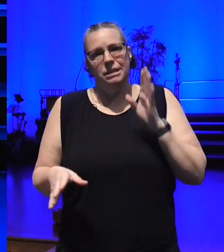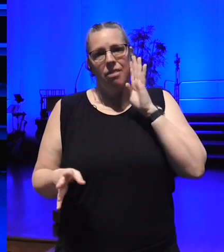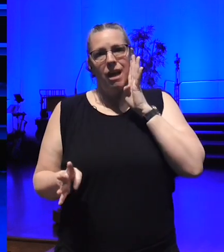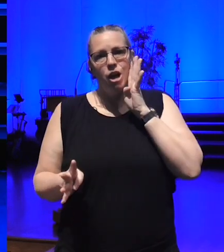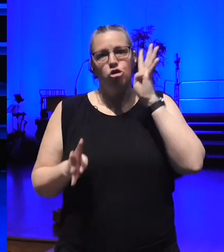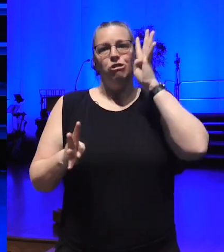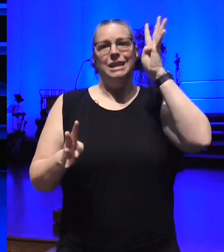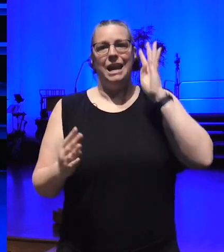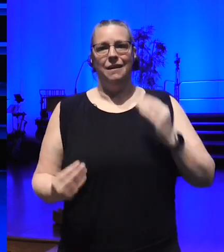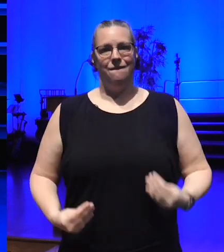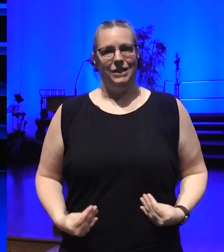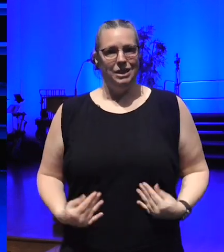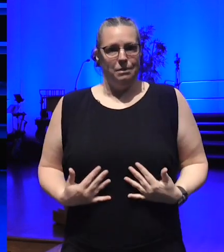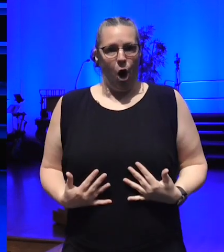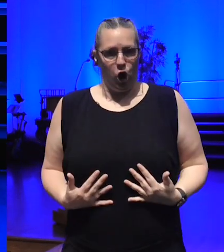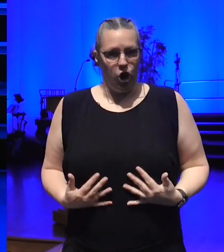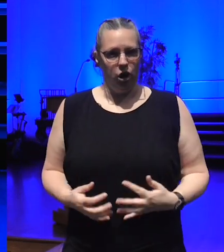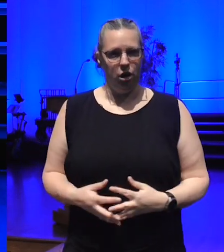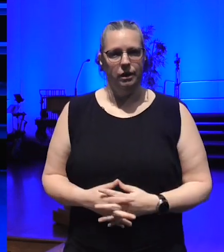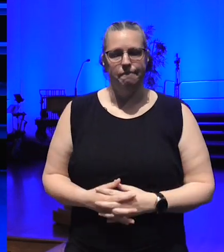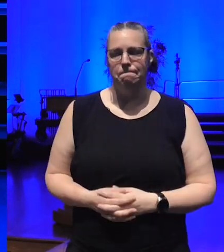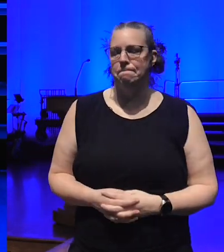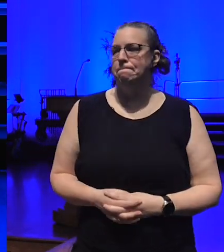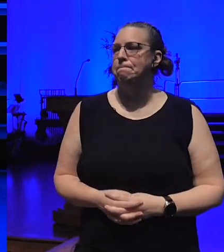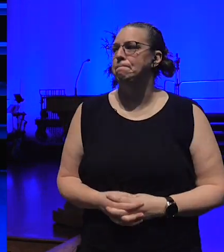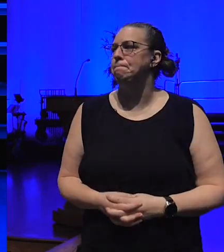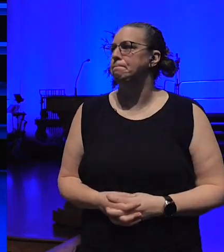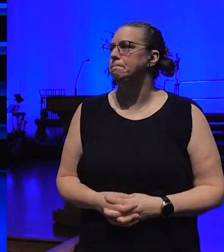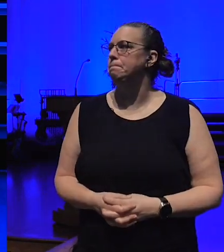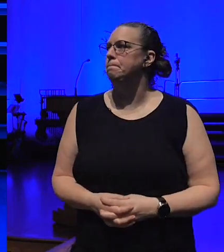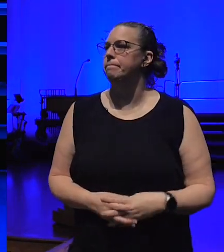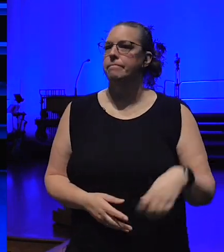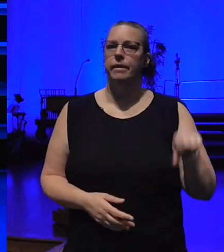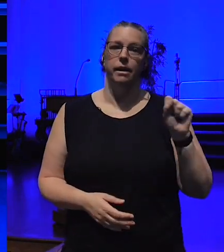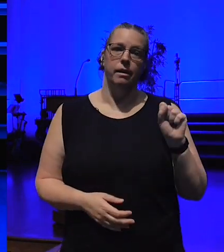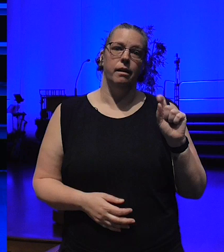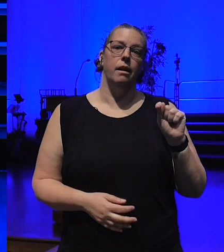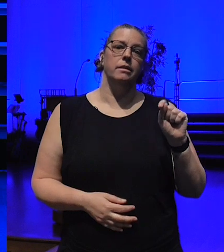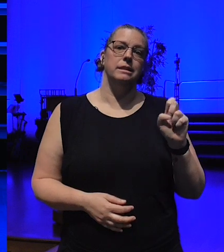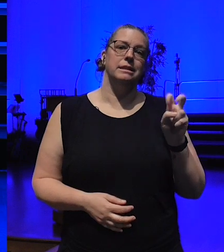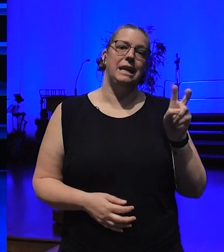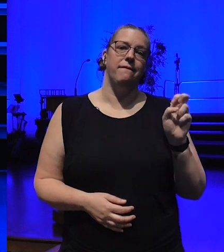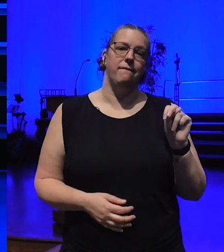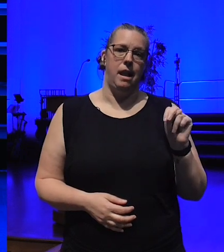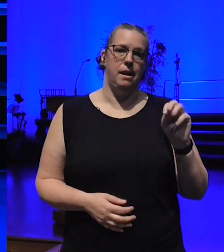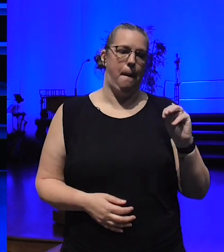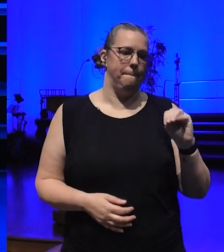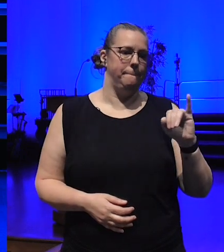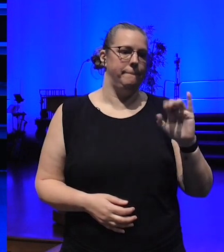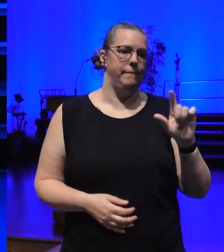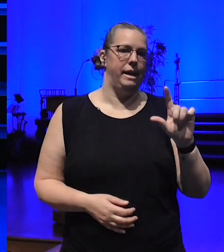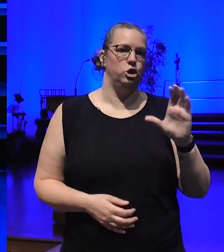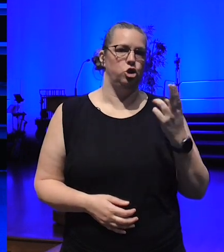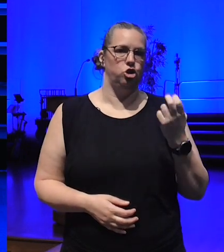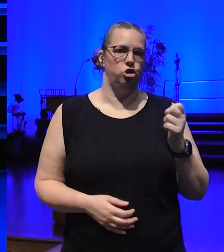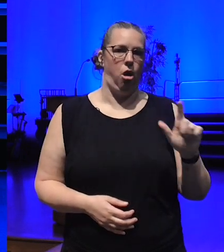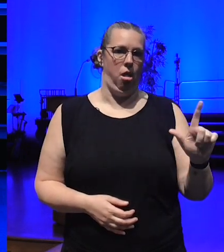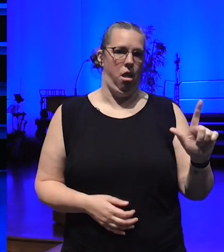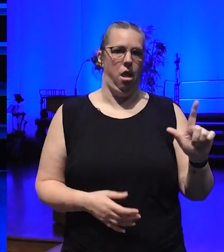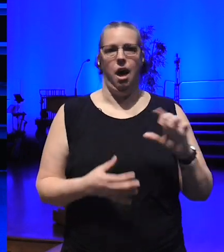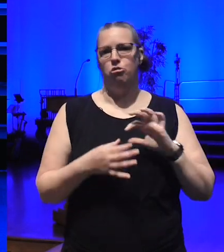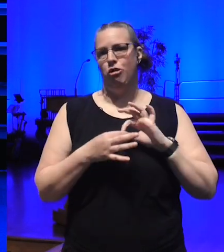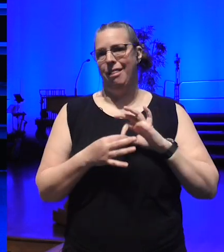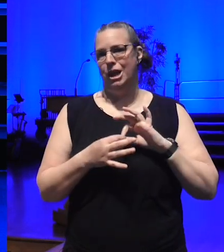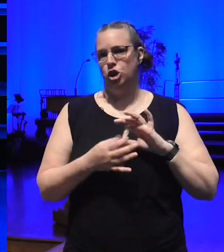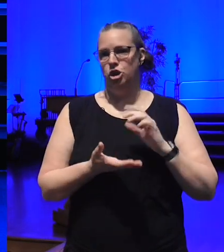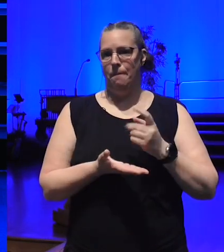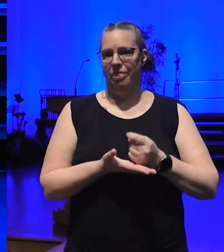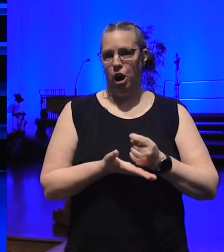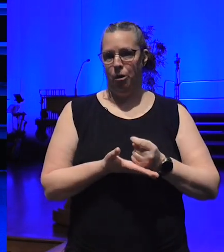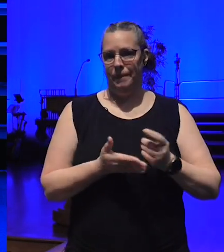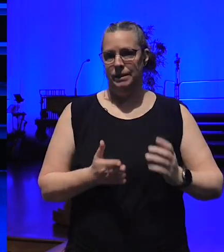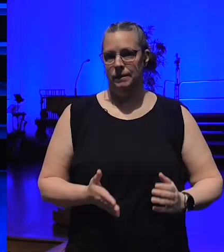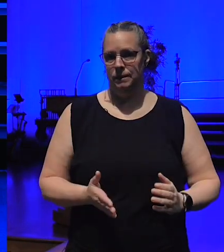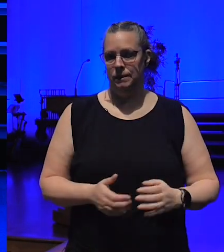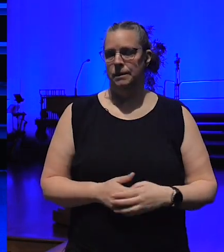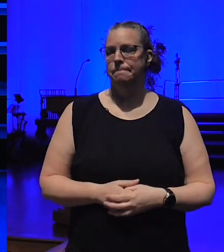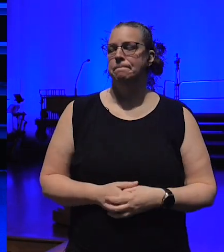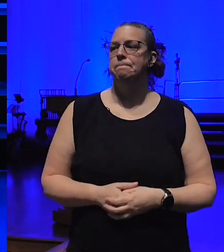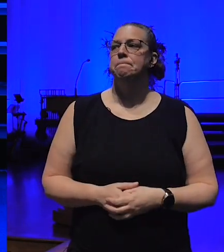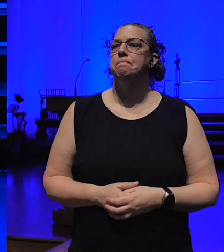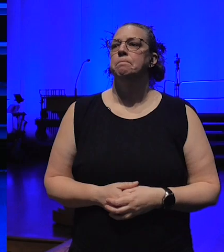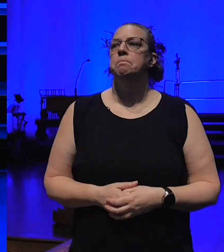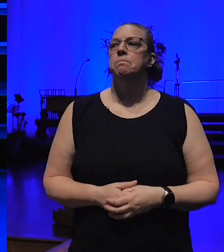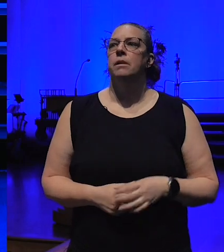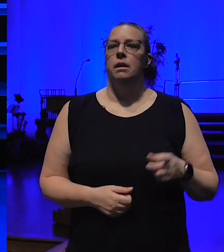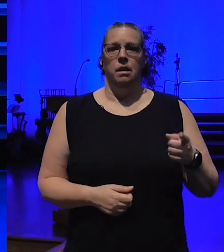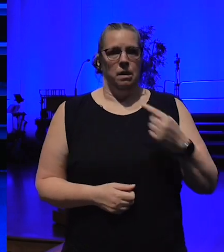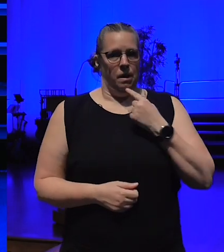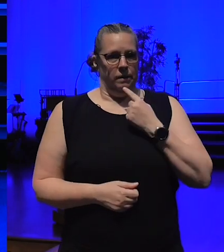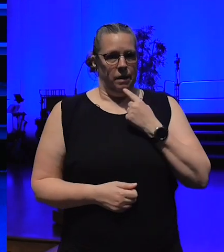spark Stephen Mitchell a relationship therapist said that one of the keys